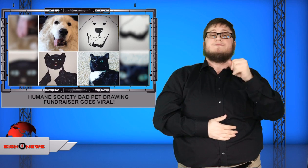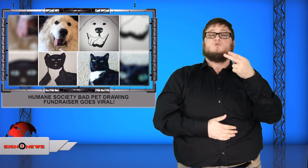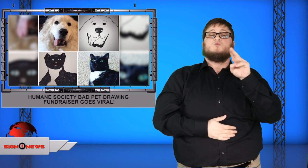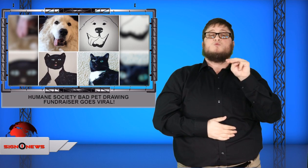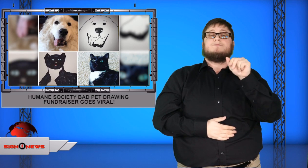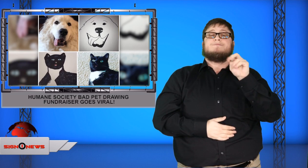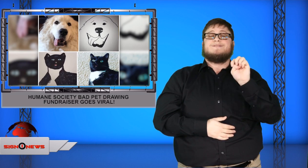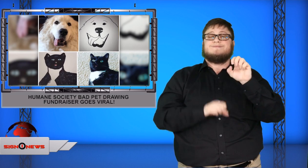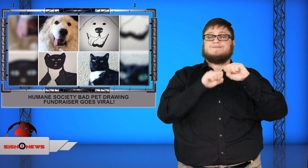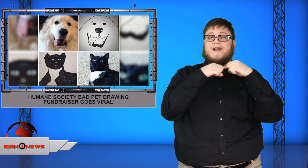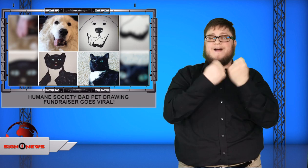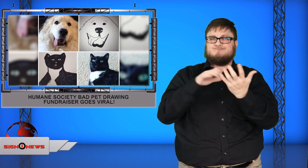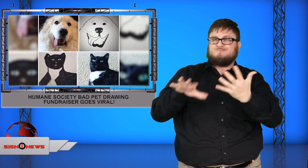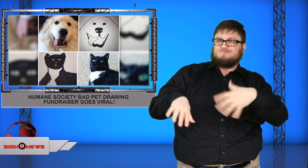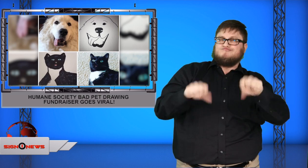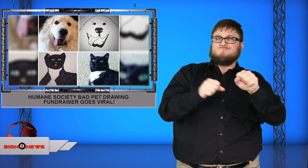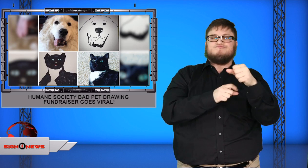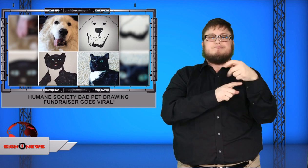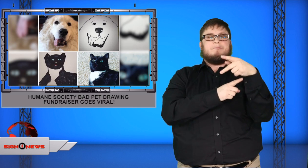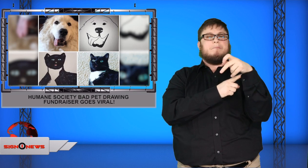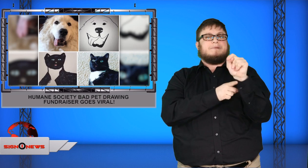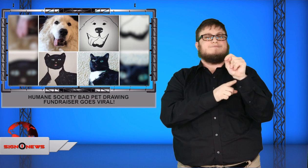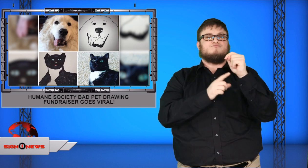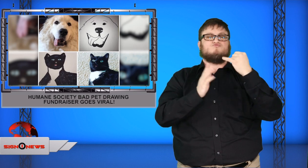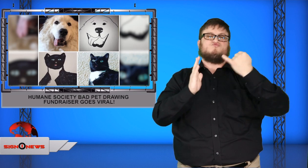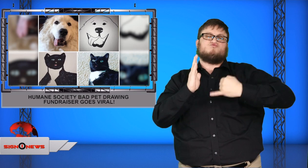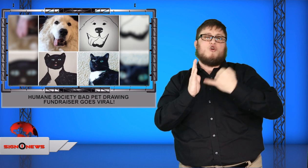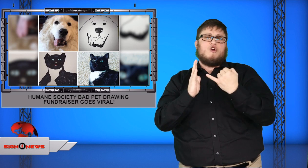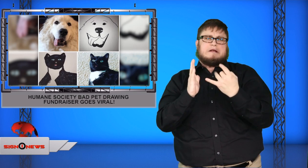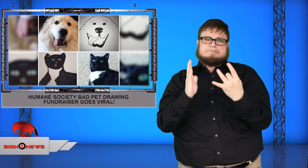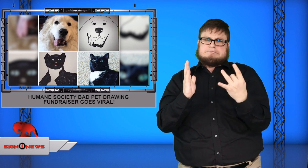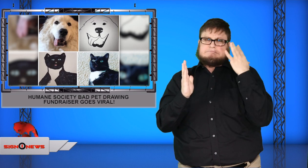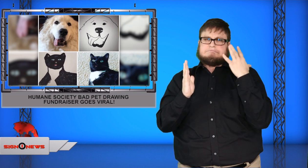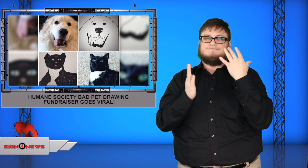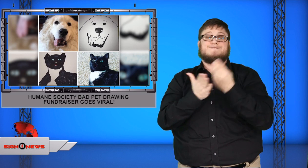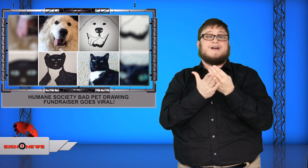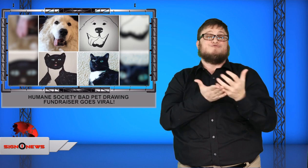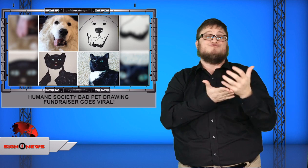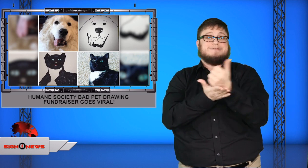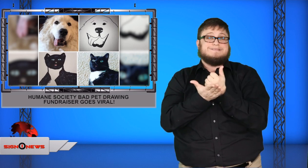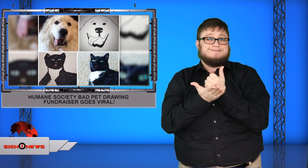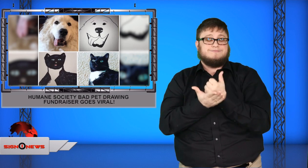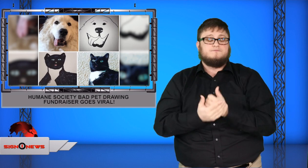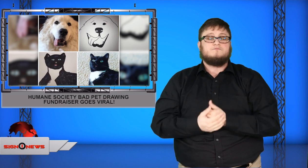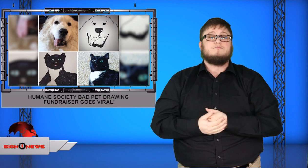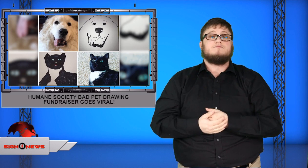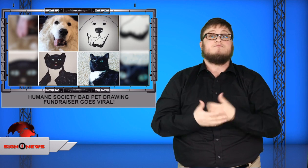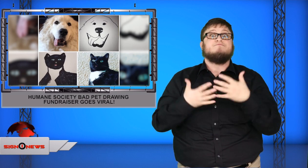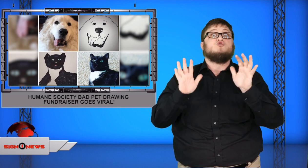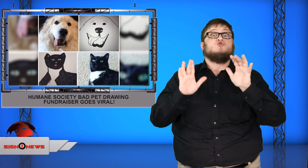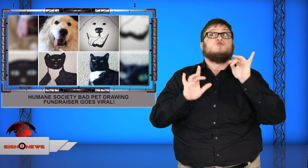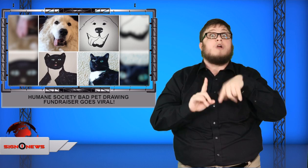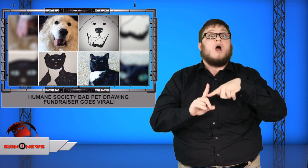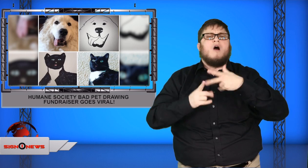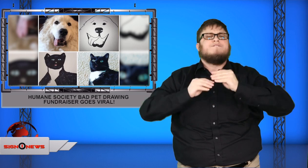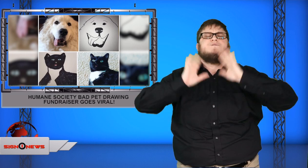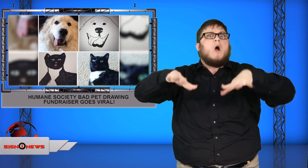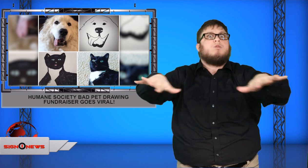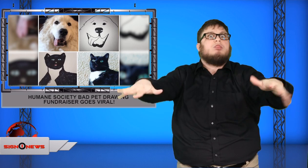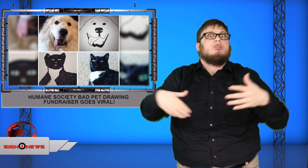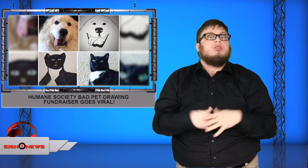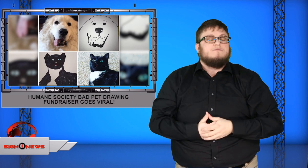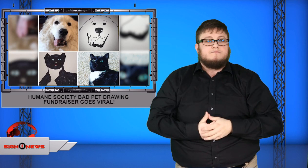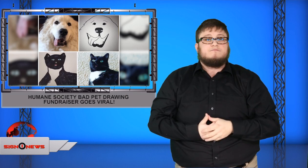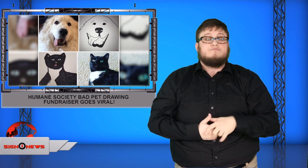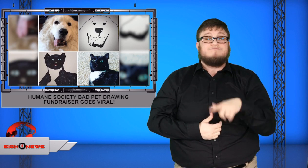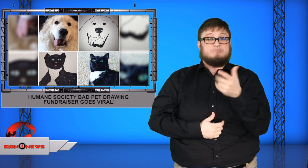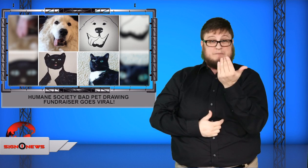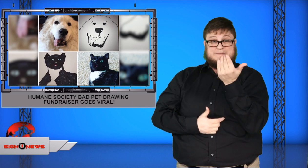Wisconsin Humane Society held a bad pet drawing fundraiser and it went viral!